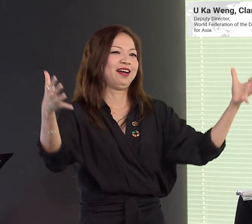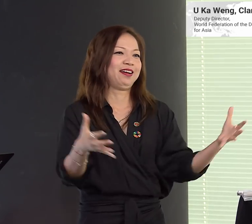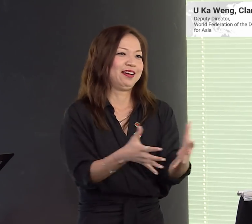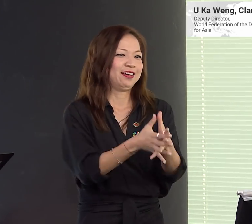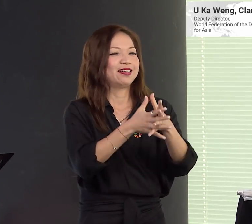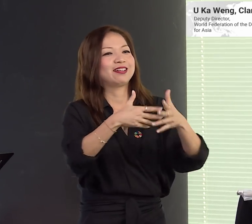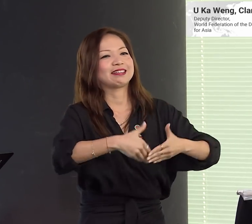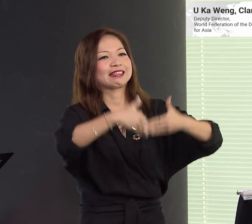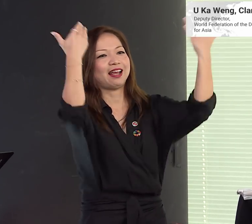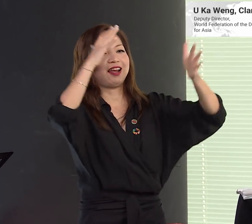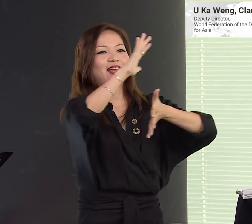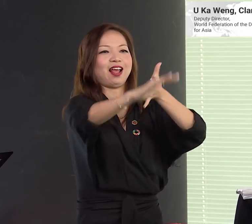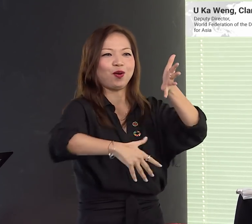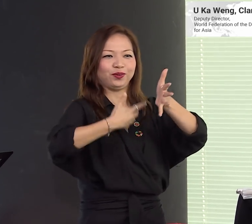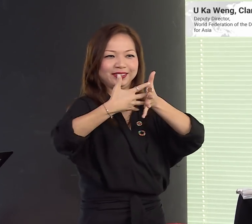much for waiting.